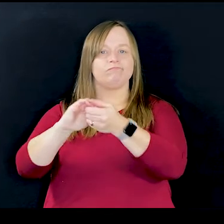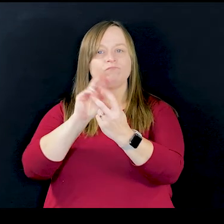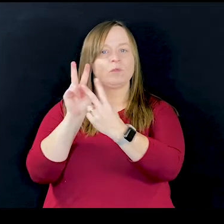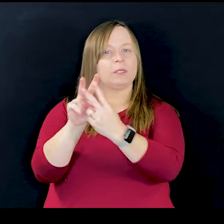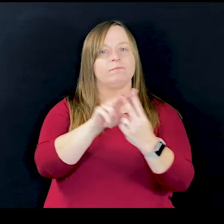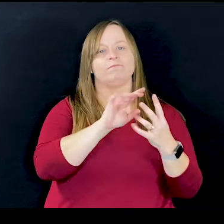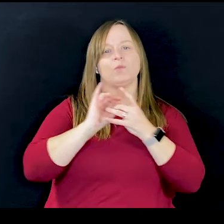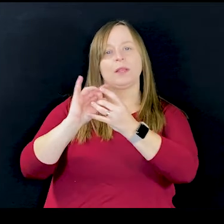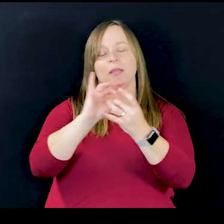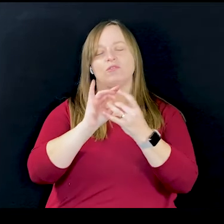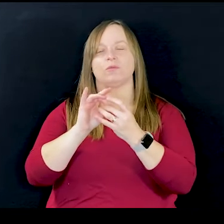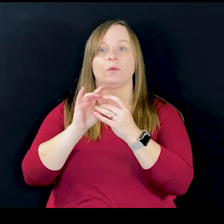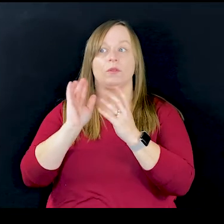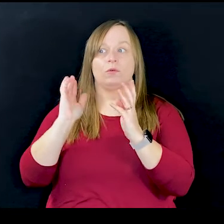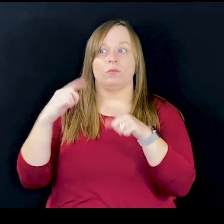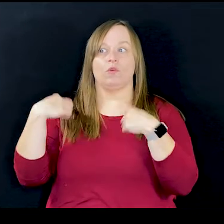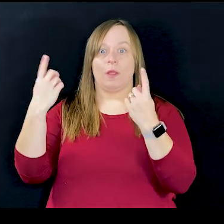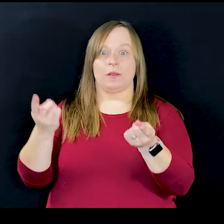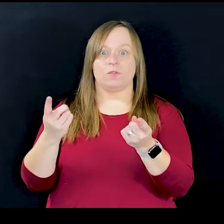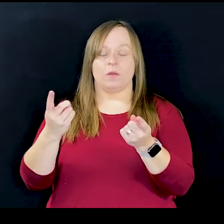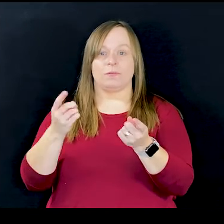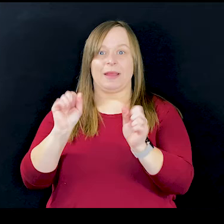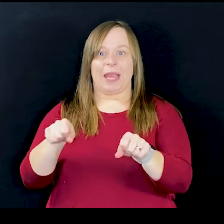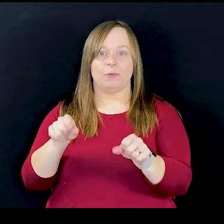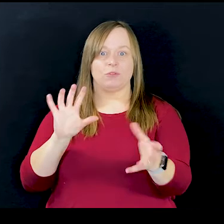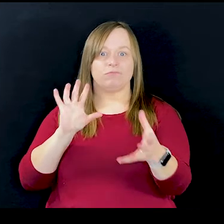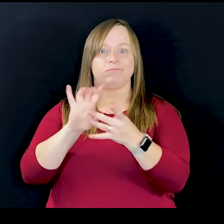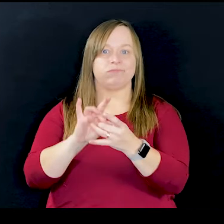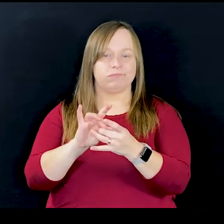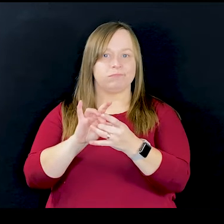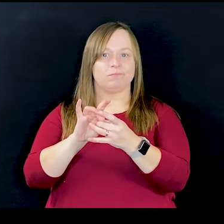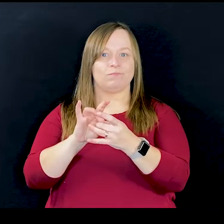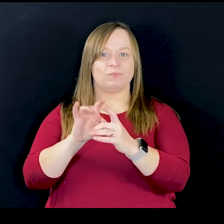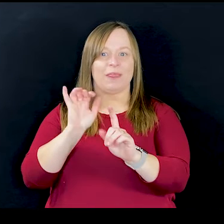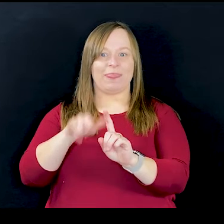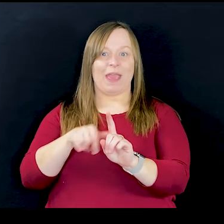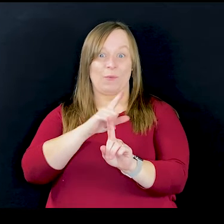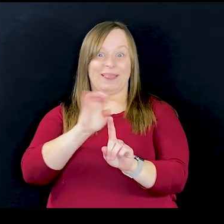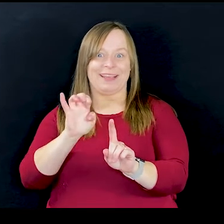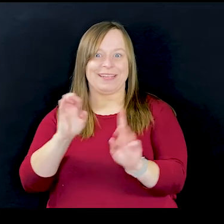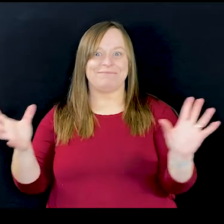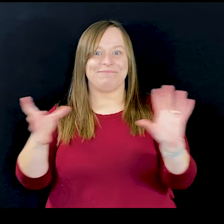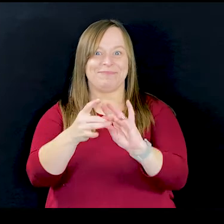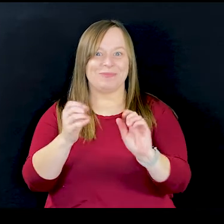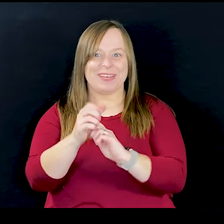And one of the greatest relationships that he was able to cultivate was that with Lee.